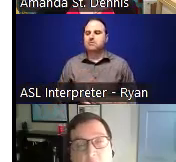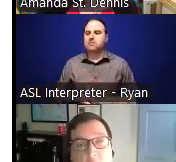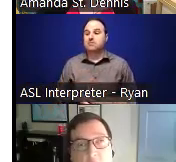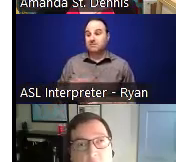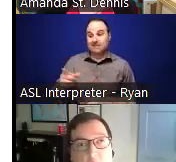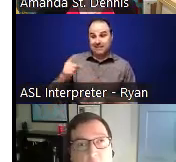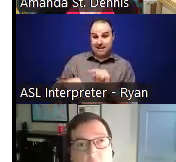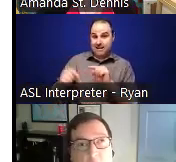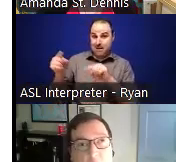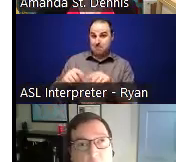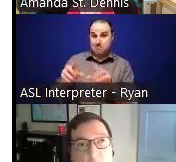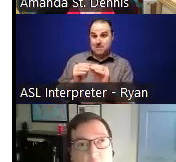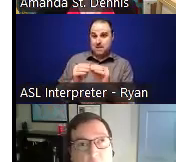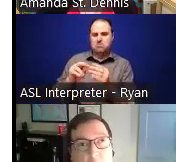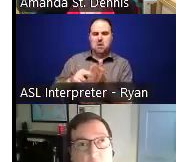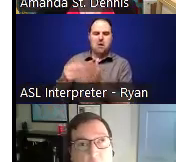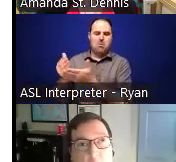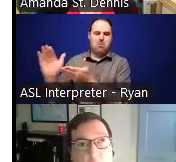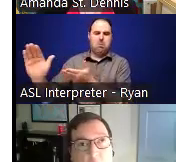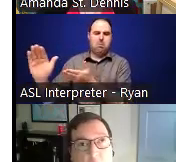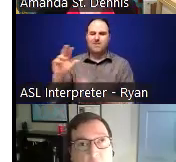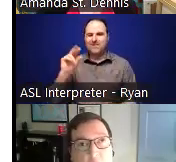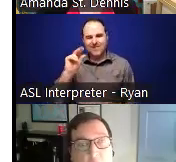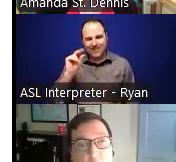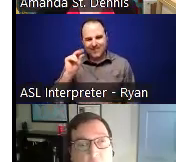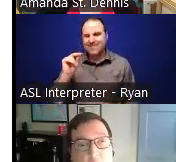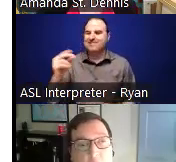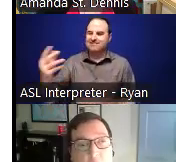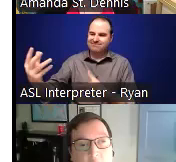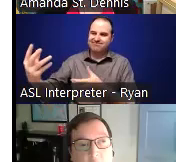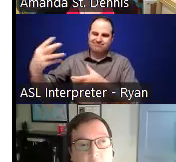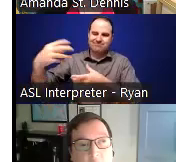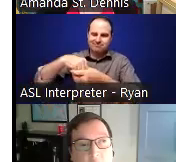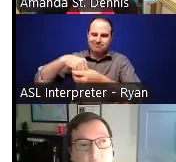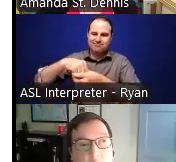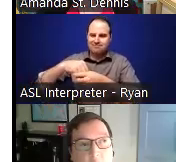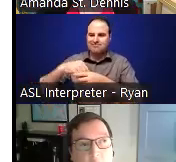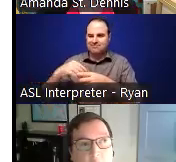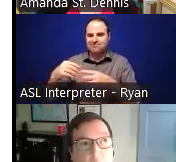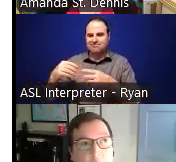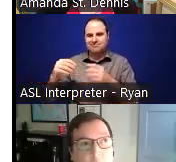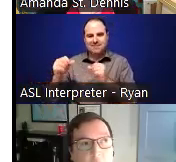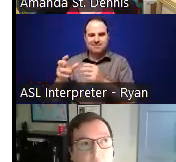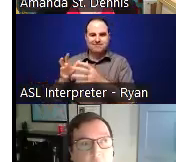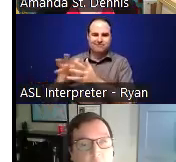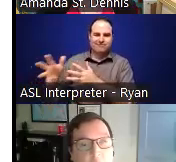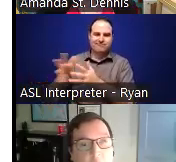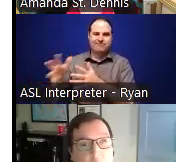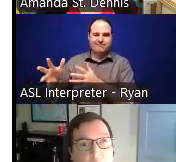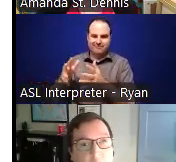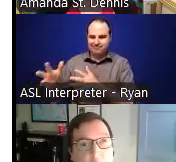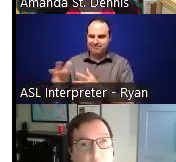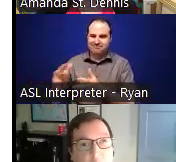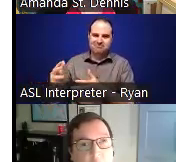longer involved, whether there's other ways to continue to involve and engage with partners.